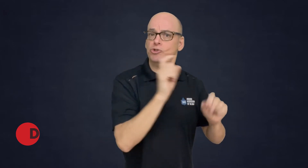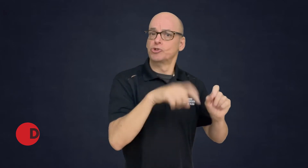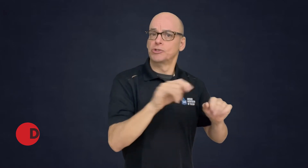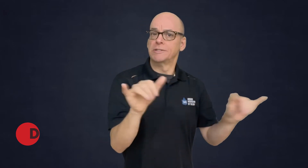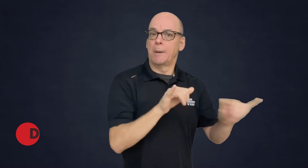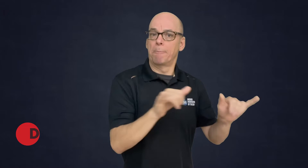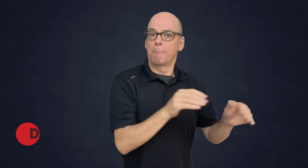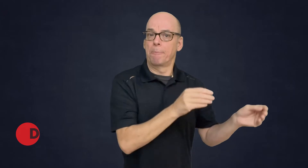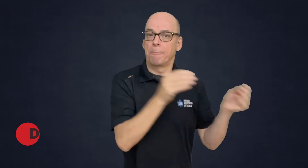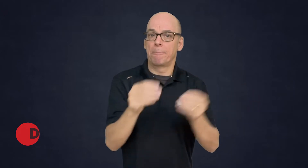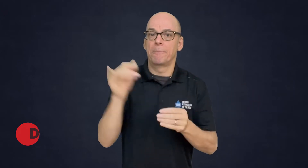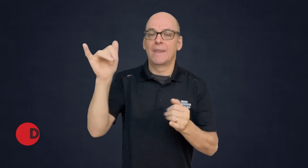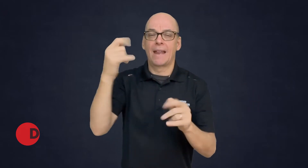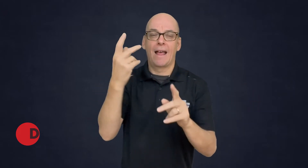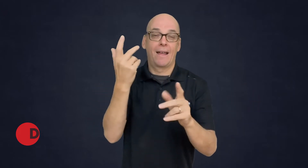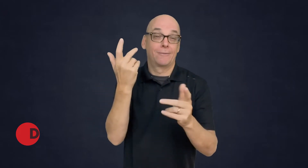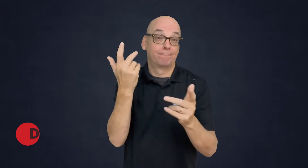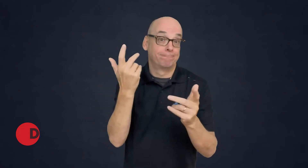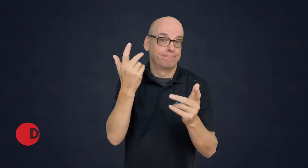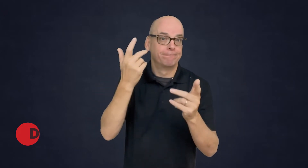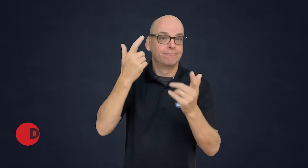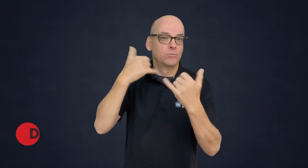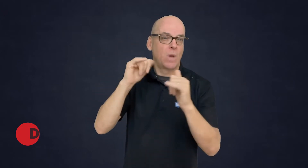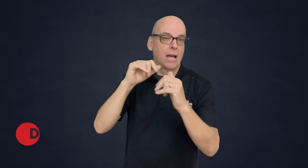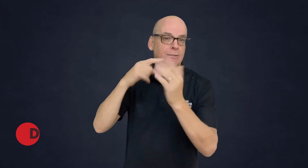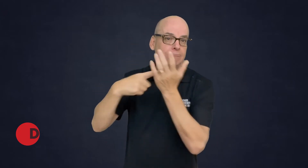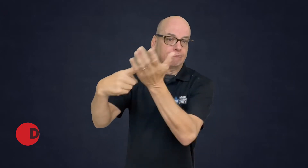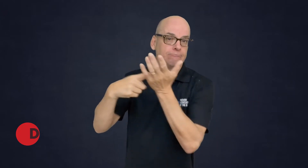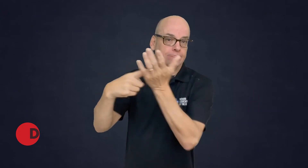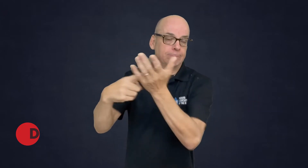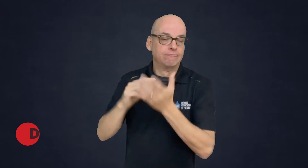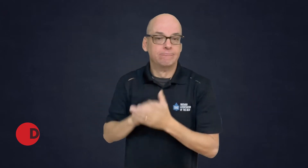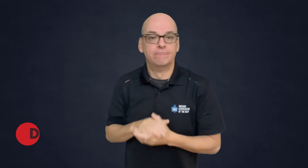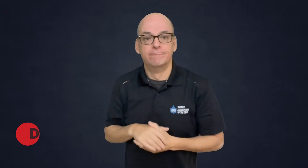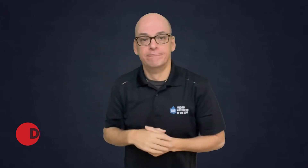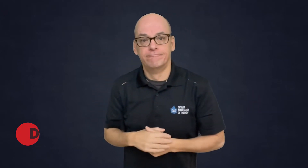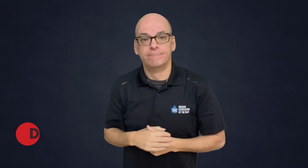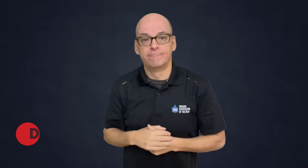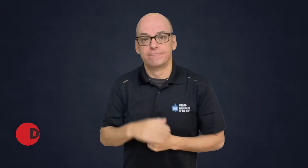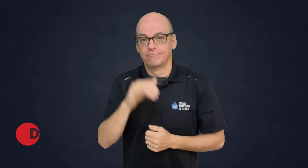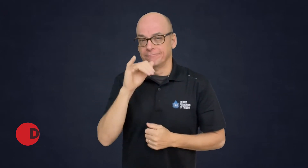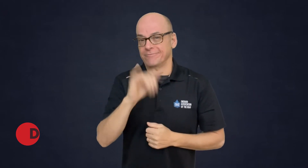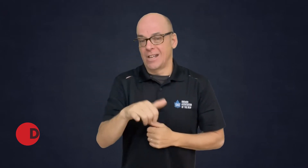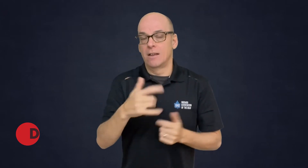they should be able to get certification. We are pursuing this.